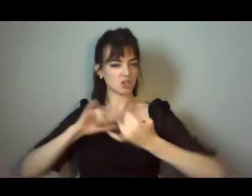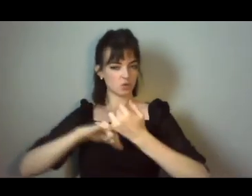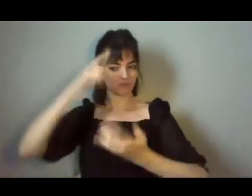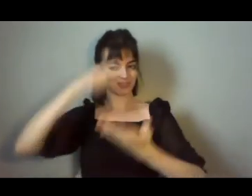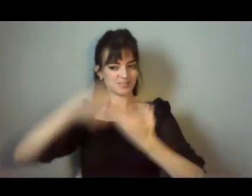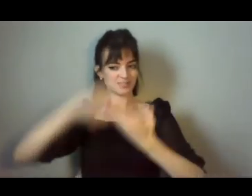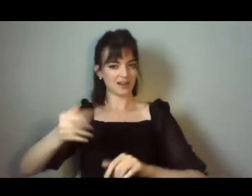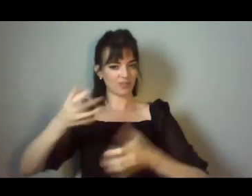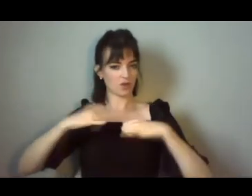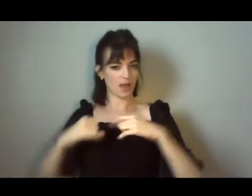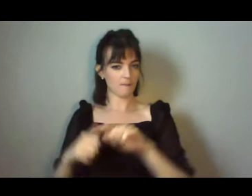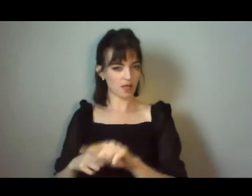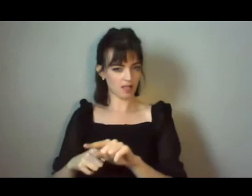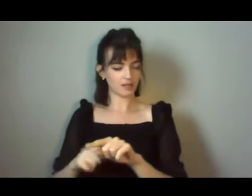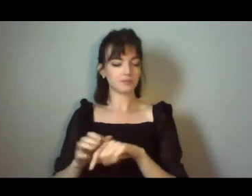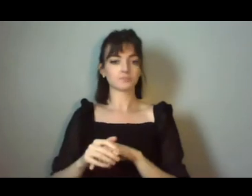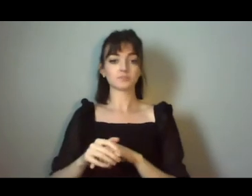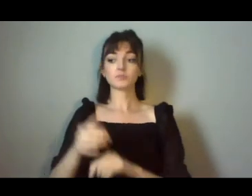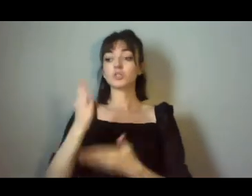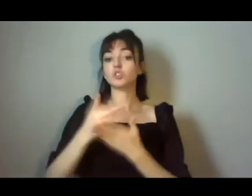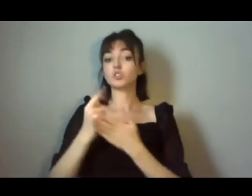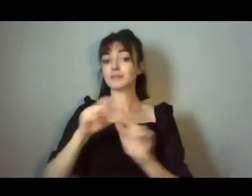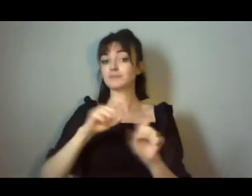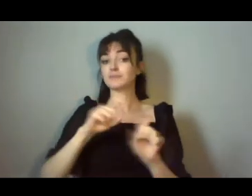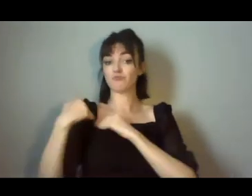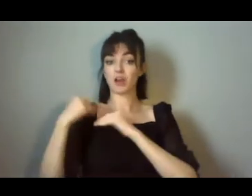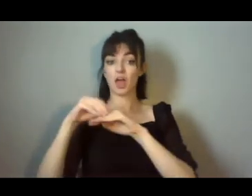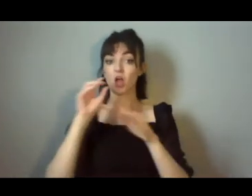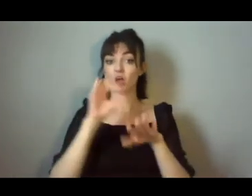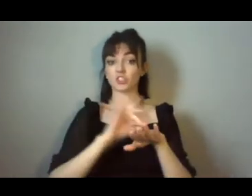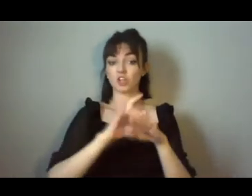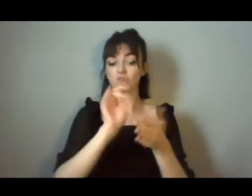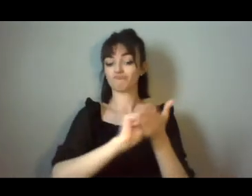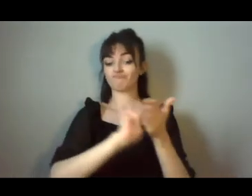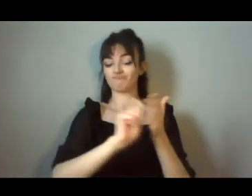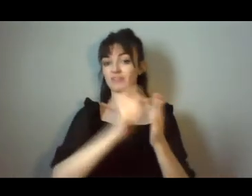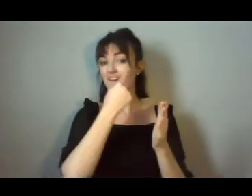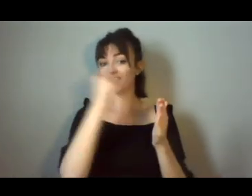rely upon a doctor's certificate as evidence in terms of justifying that determination.